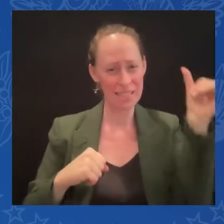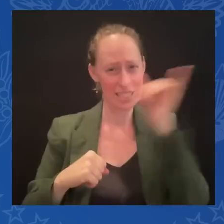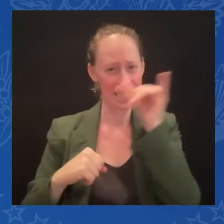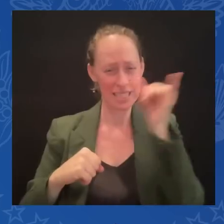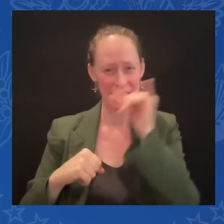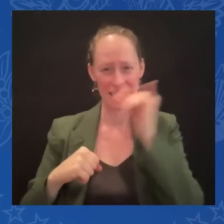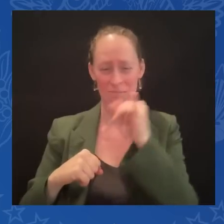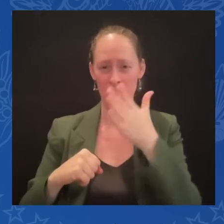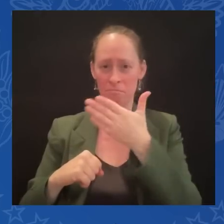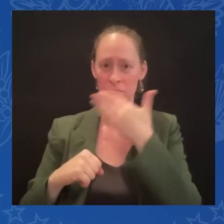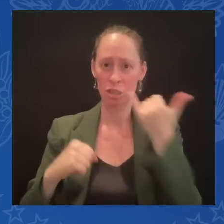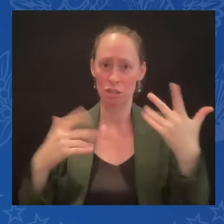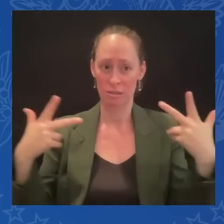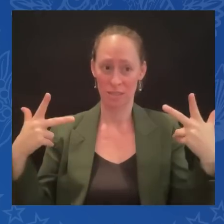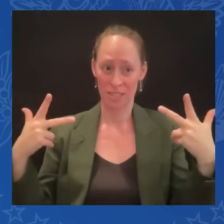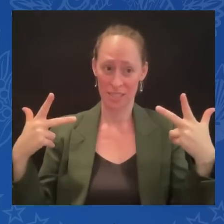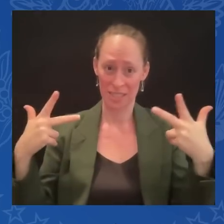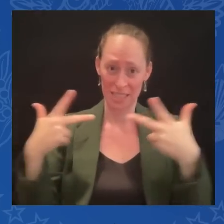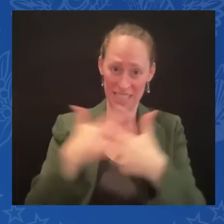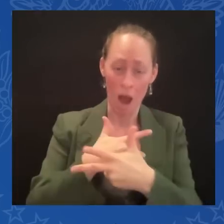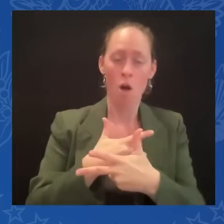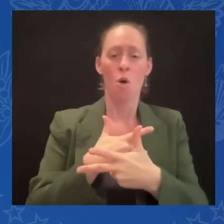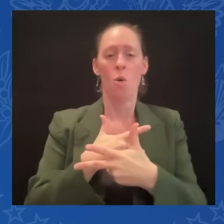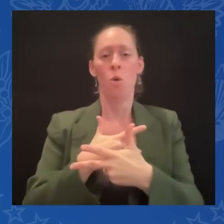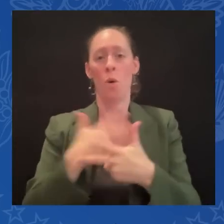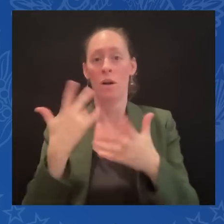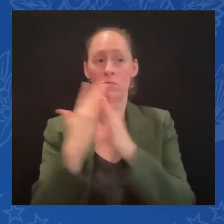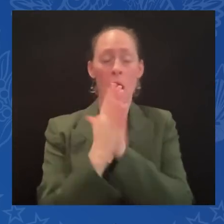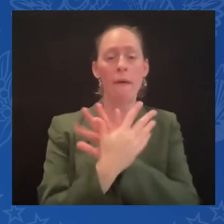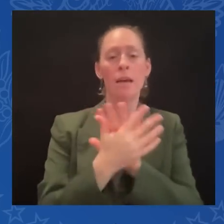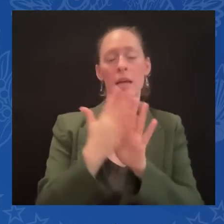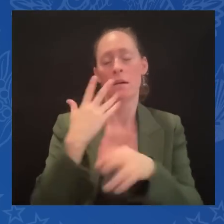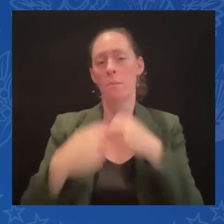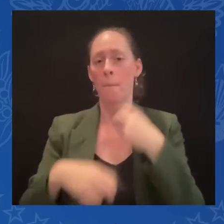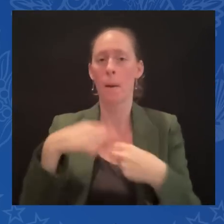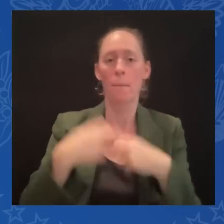The oldest one is where South Carolina 49 crosses the Tyger River.